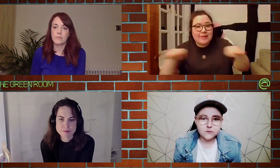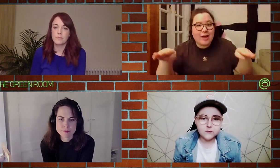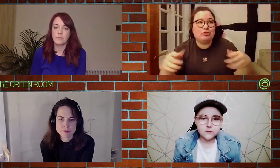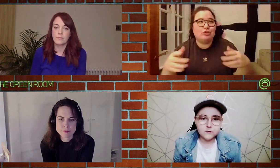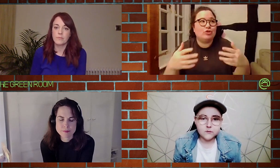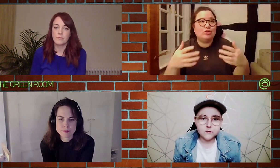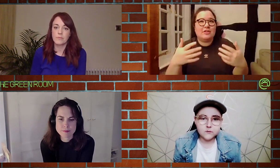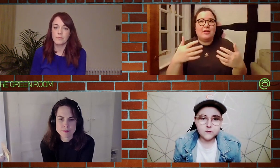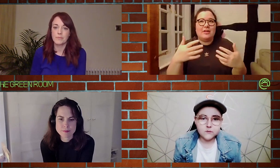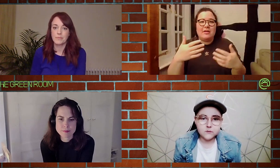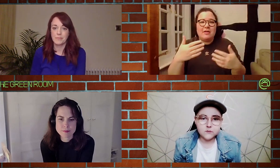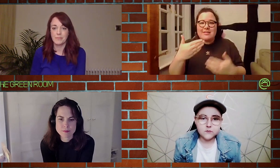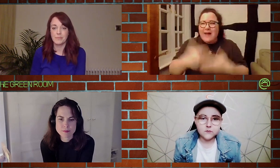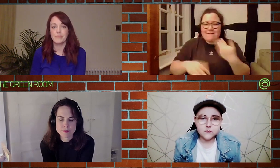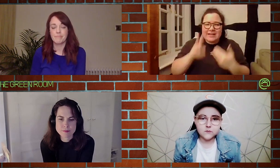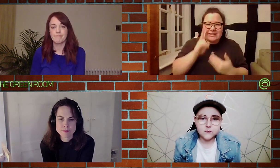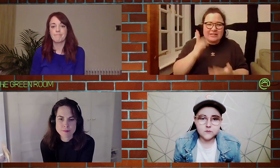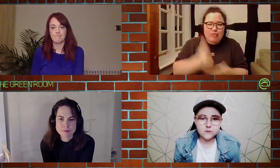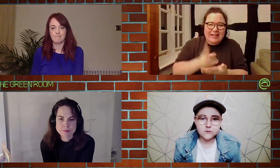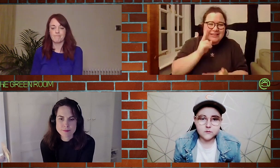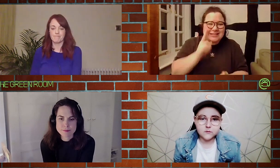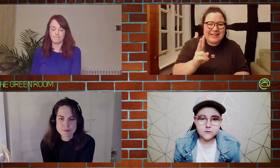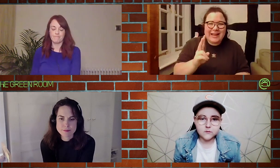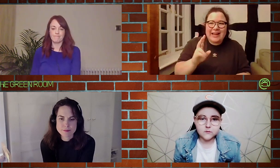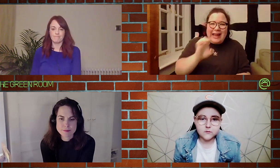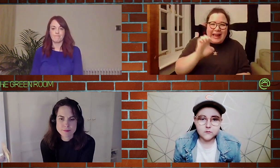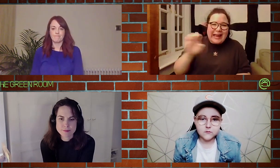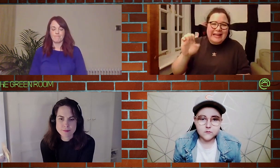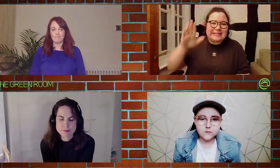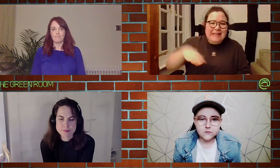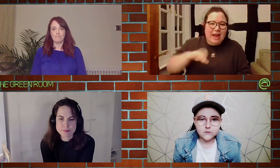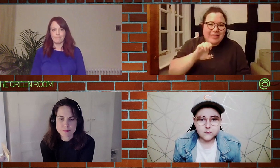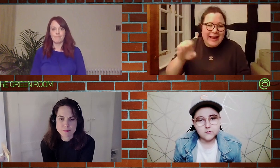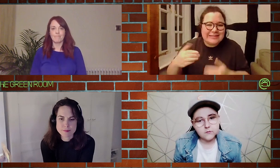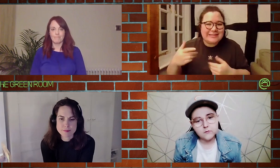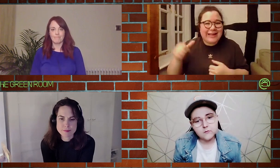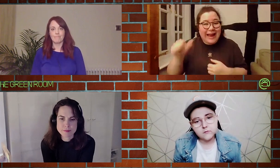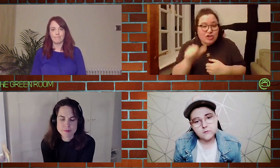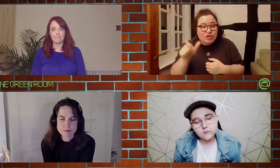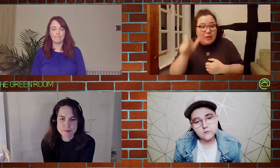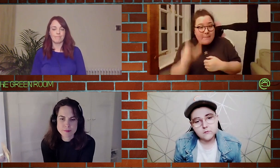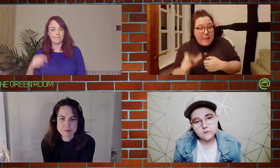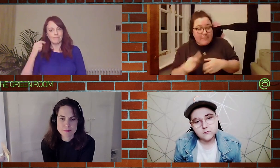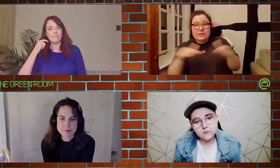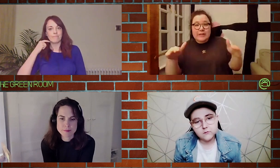look like me on stage. I've never really seen south east Asian